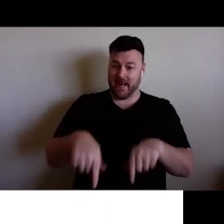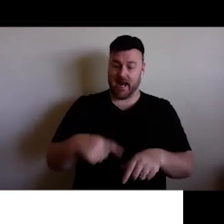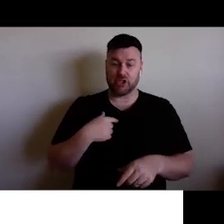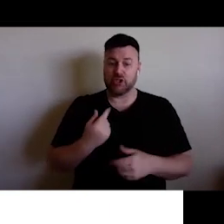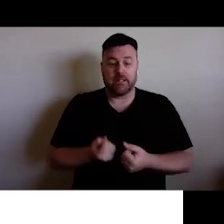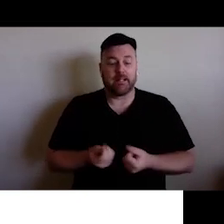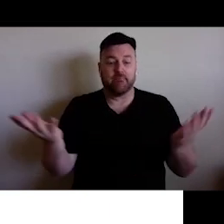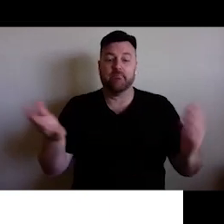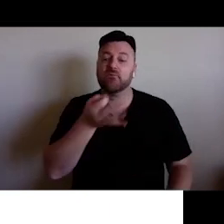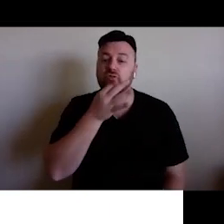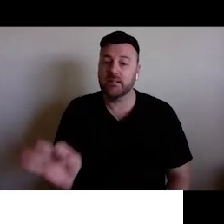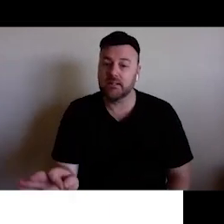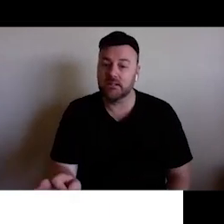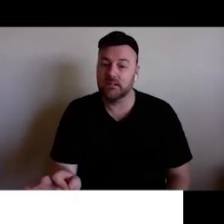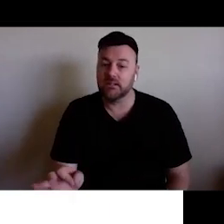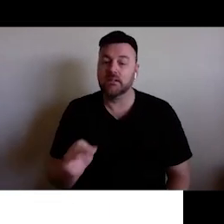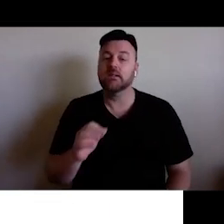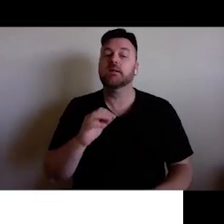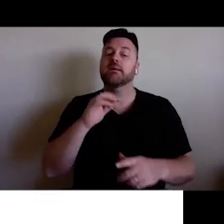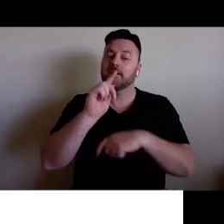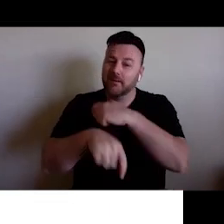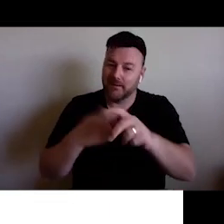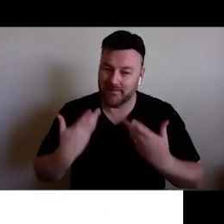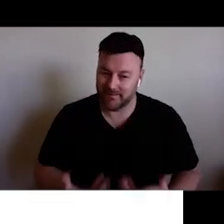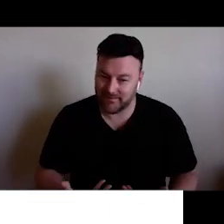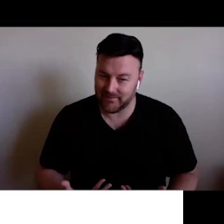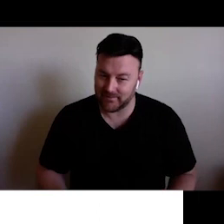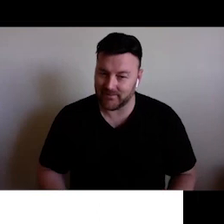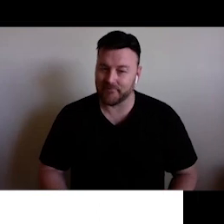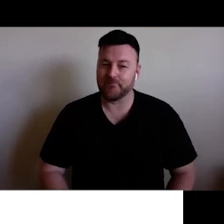this curve. She has these users that are engaged, this community that